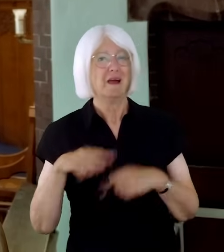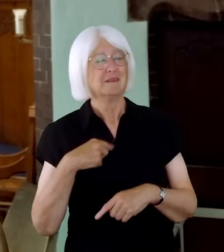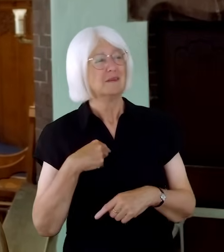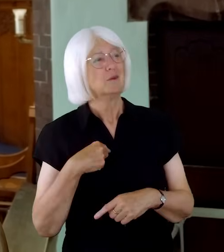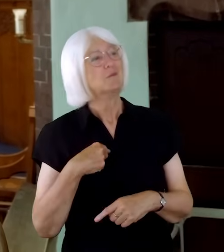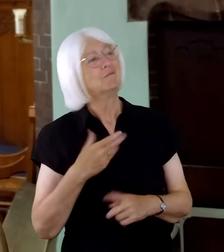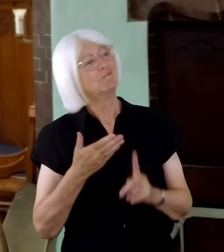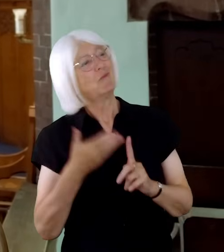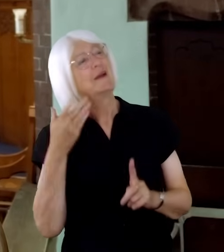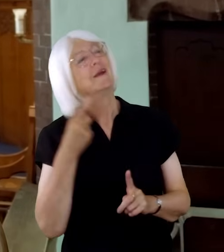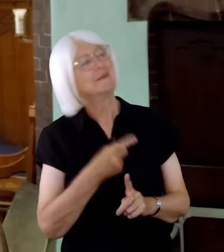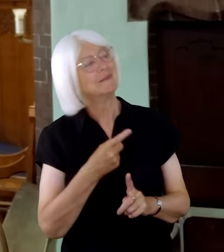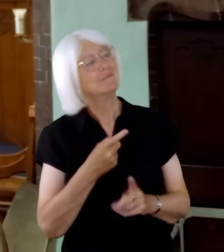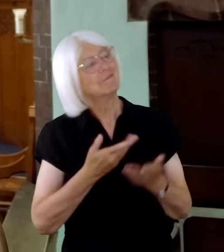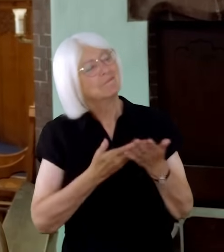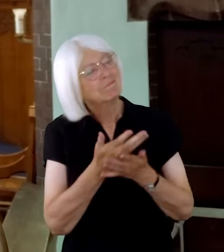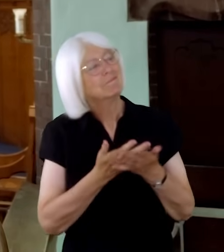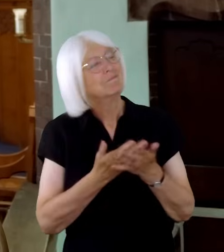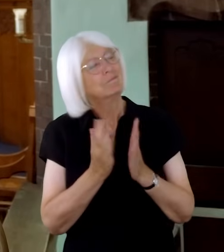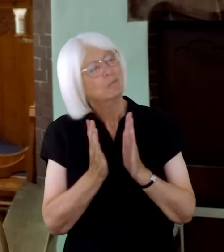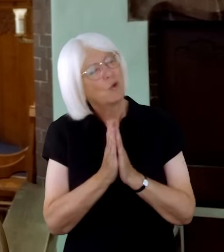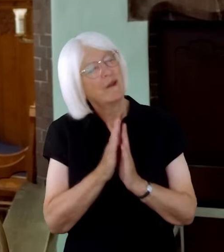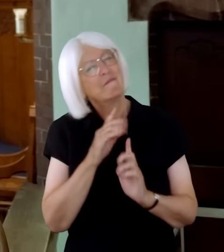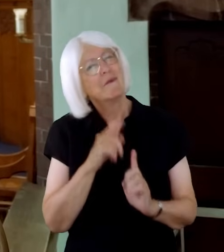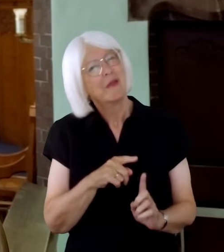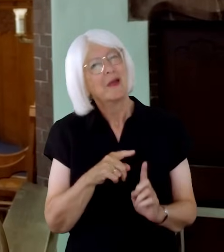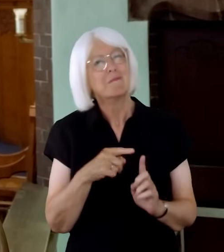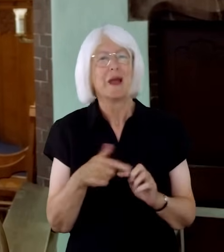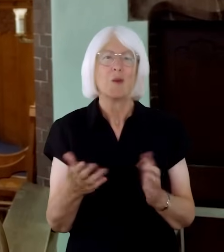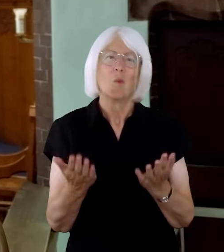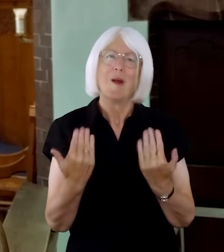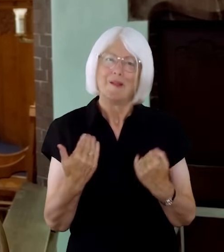of conversation, of prayer, of an open welcome.